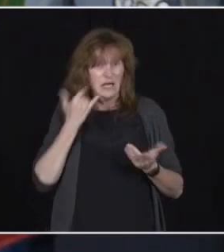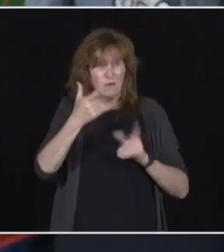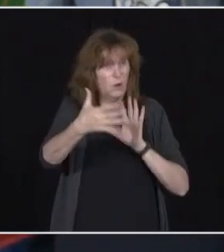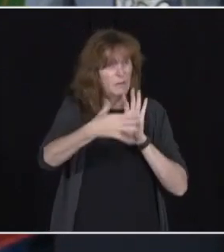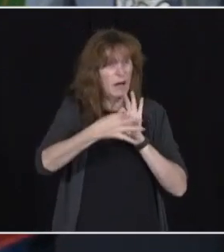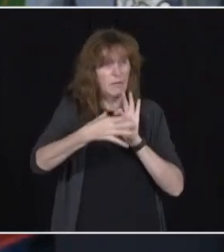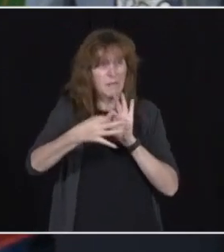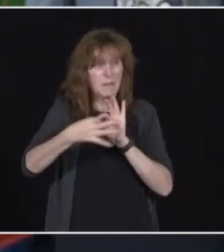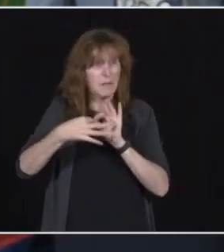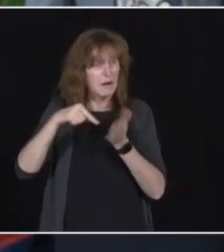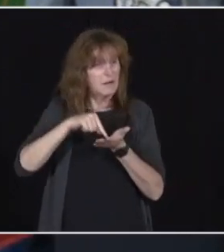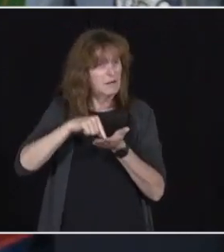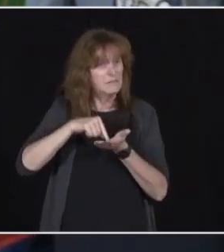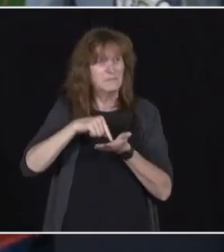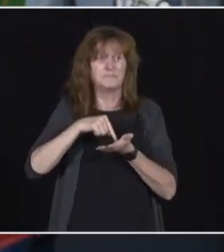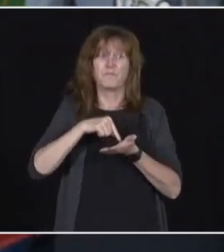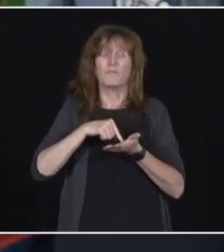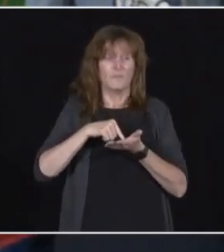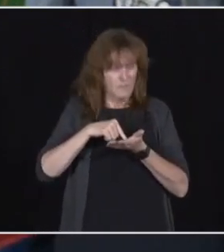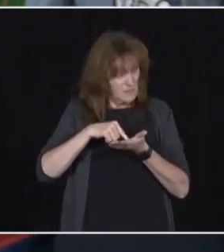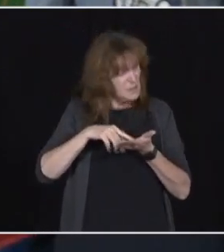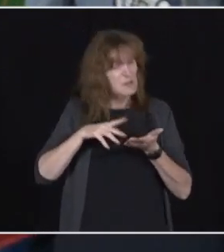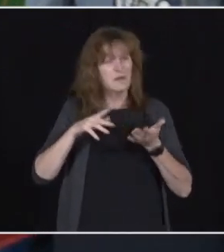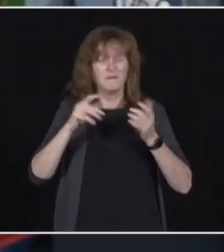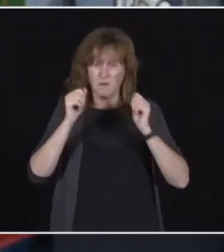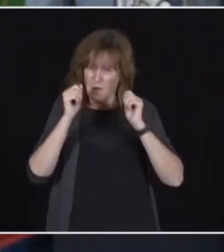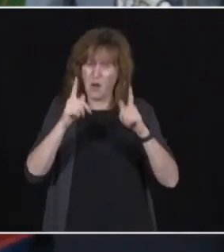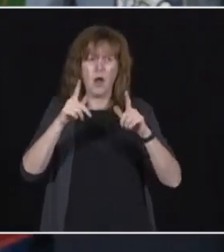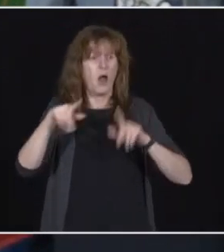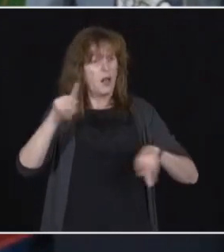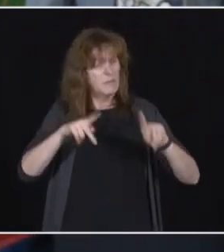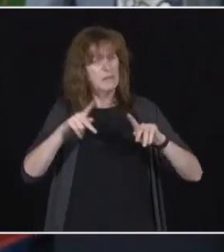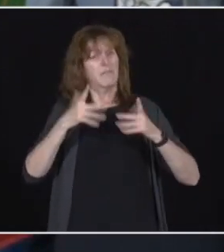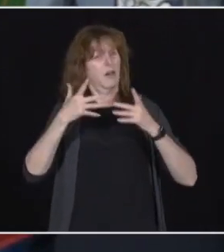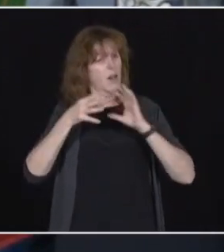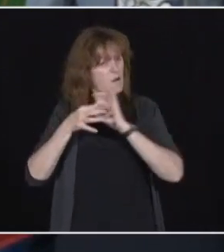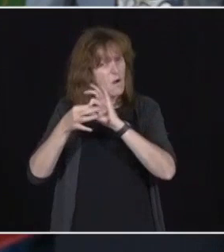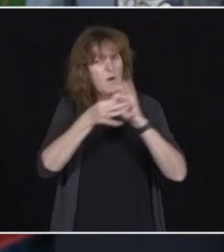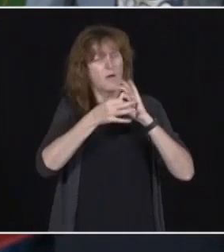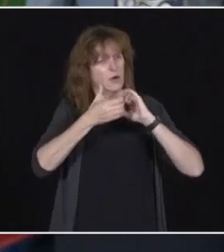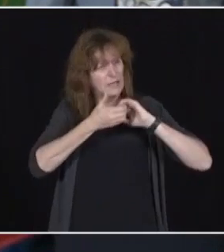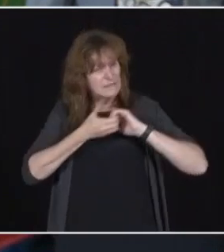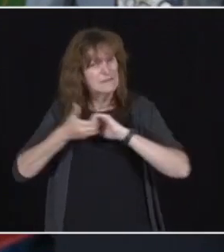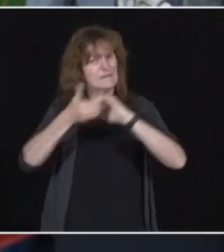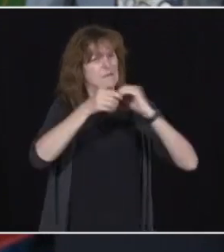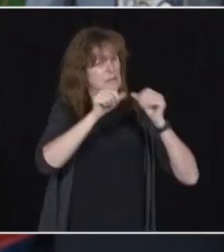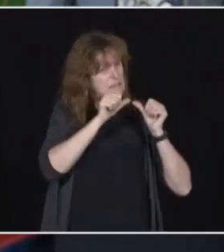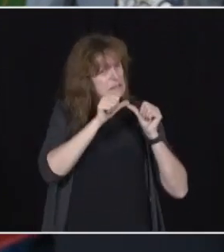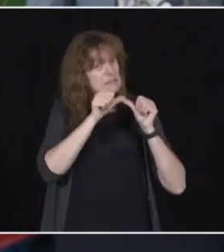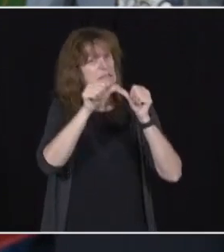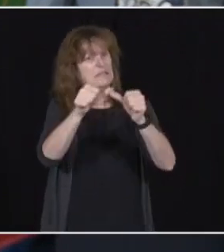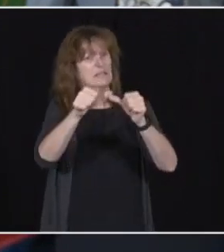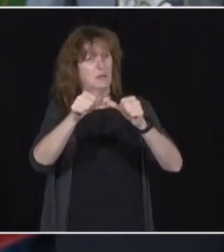And I just think that this is amazing. If everybody uses it. But, everybody has cooperated right from day one, since COVID-19.